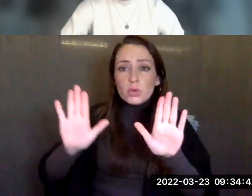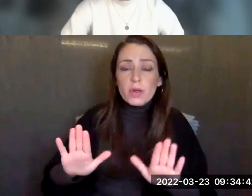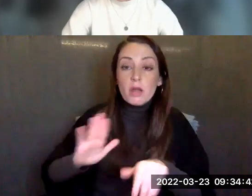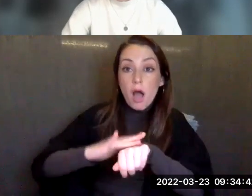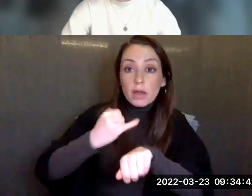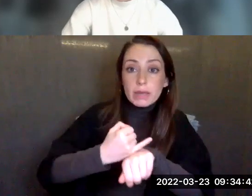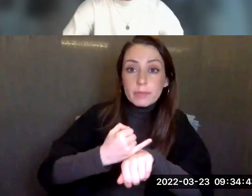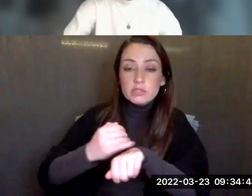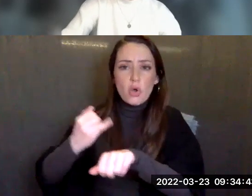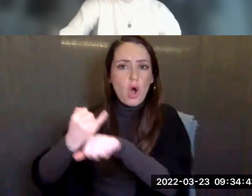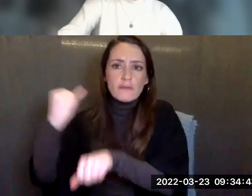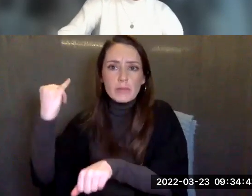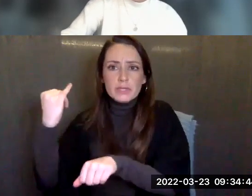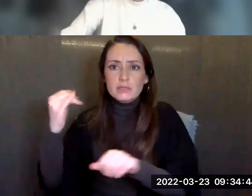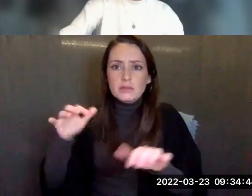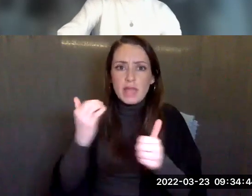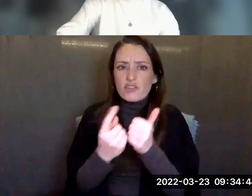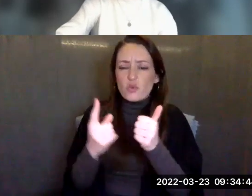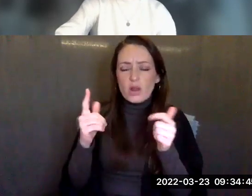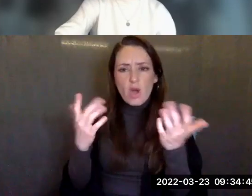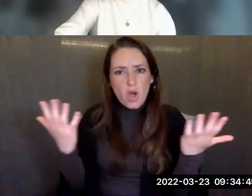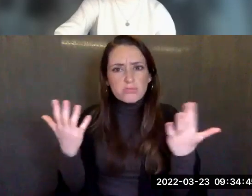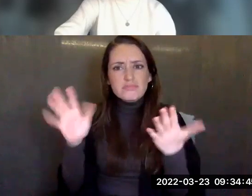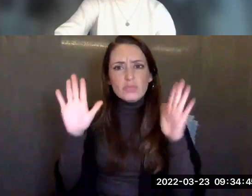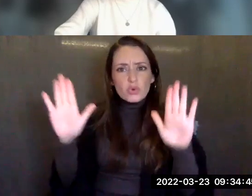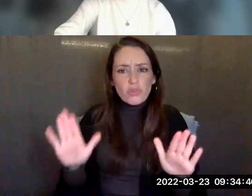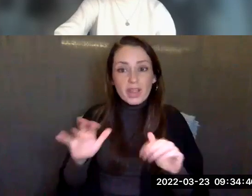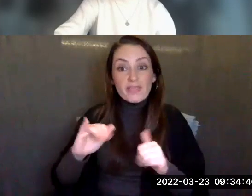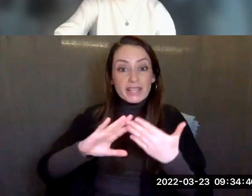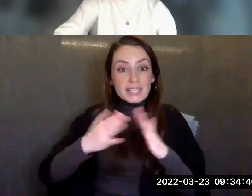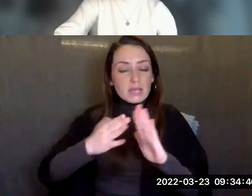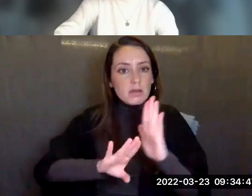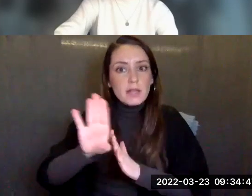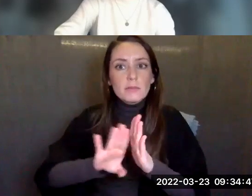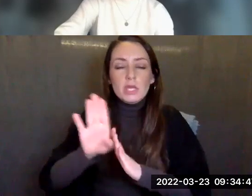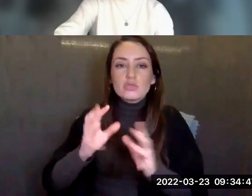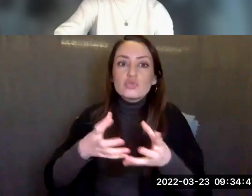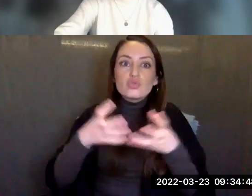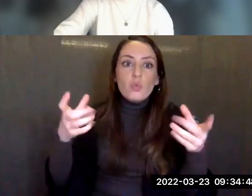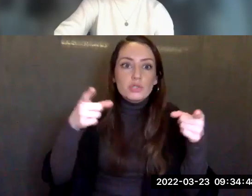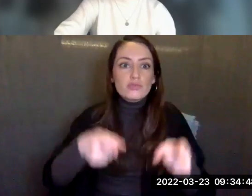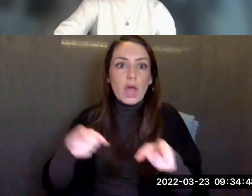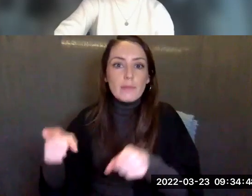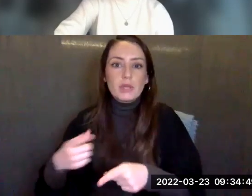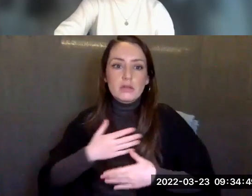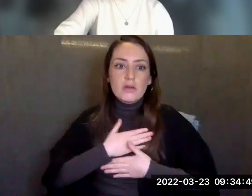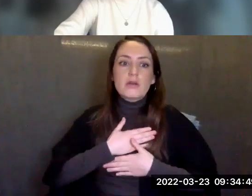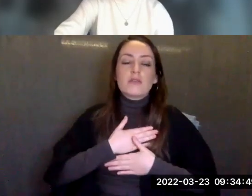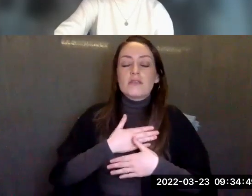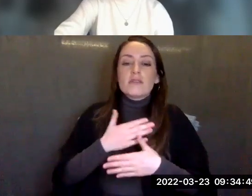We met throughout the city. I think it's very up and coming. There's so much going on there that I think there's room for a lot of opportunities.